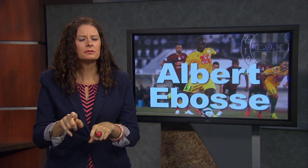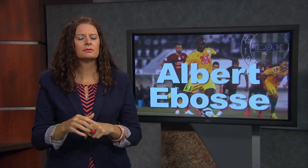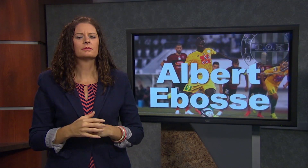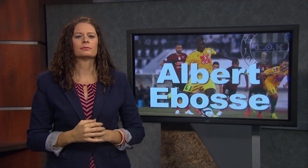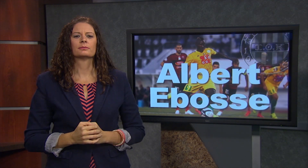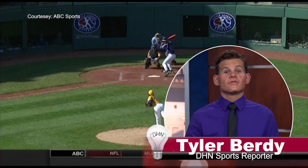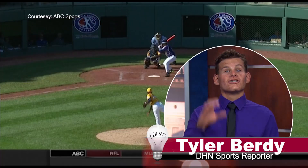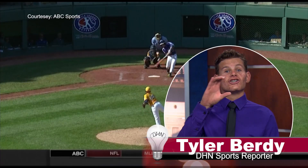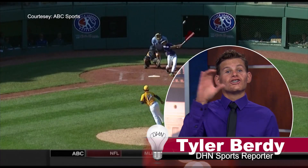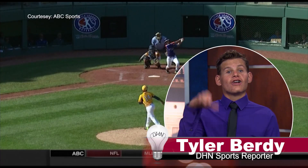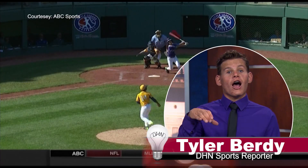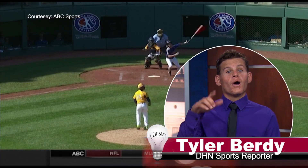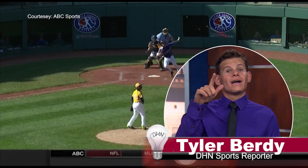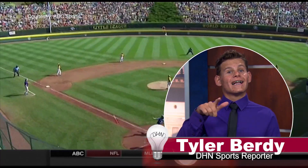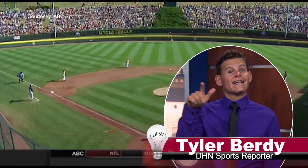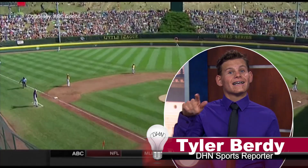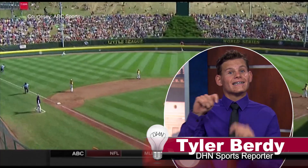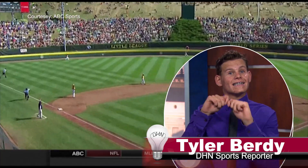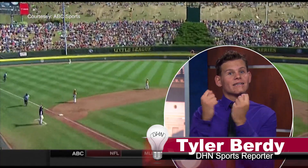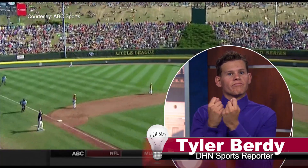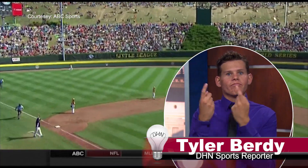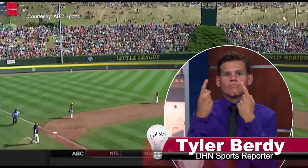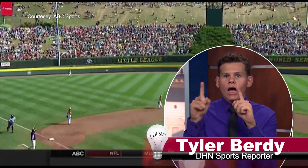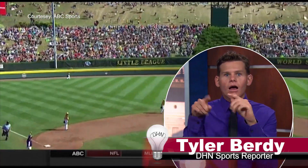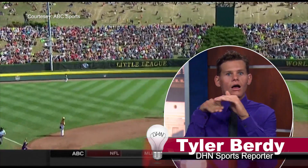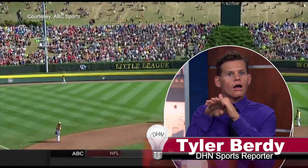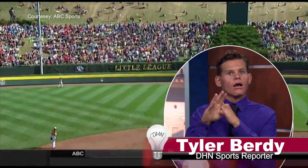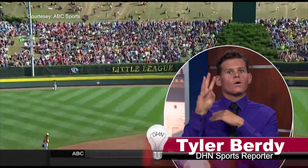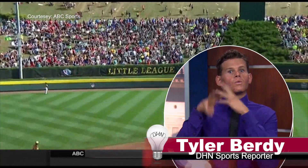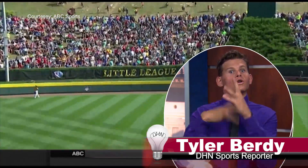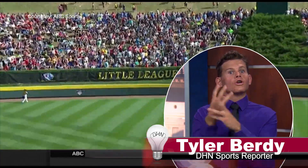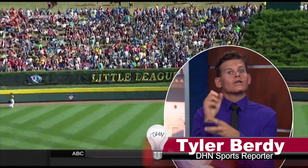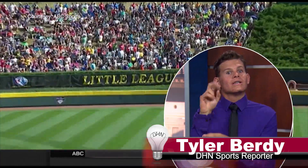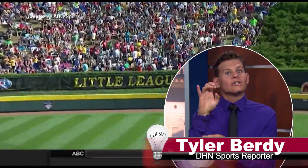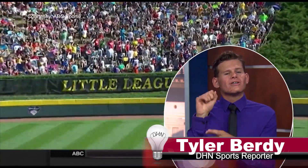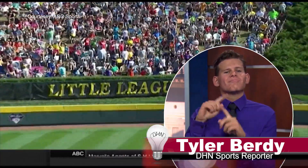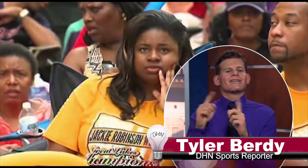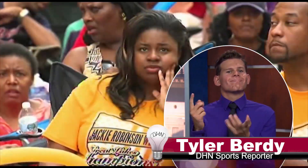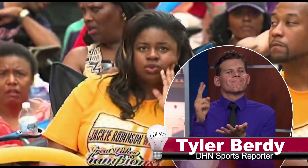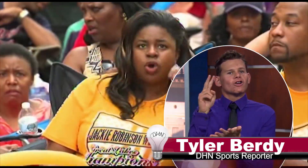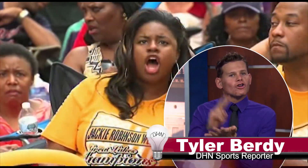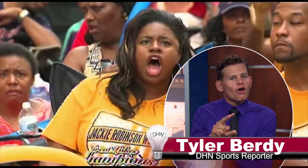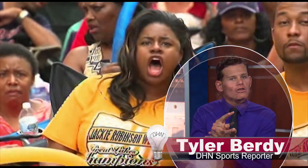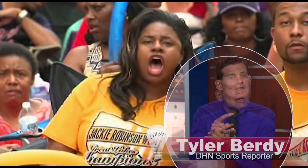The Chicago Little League team finally got their chance at a World Series title but lost